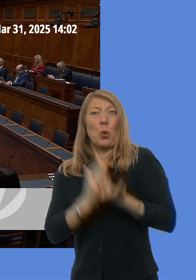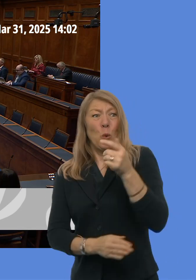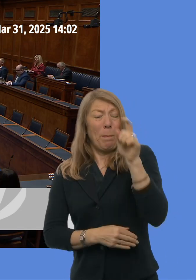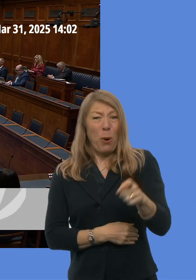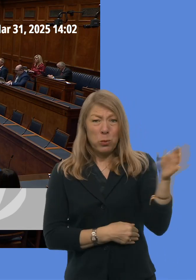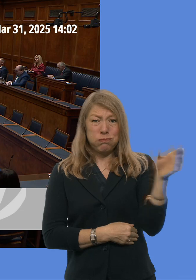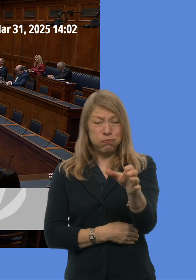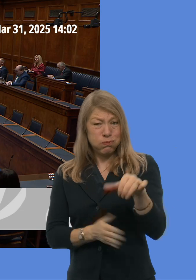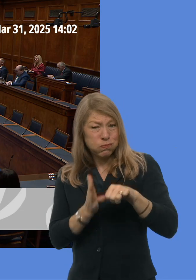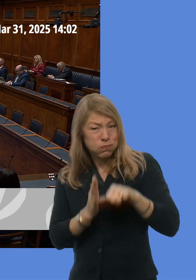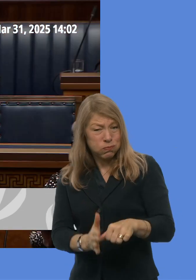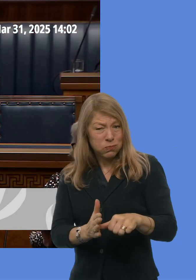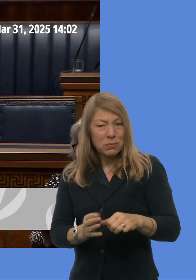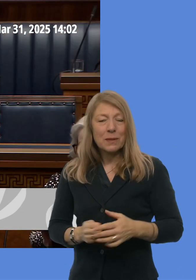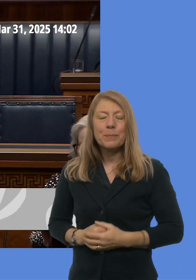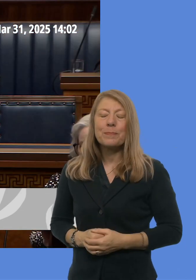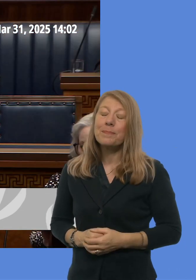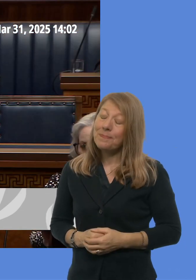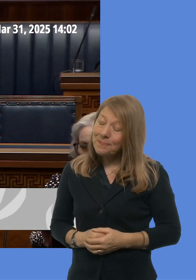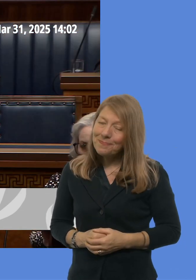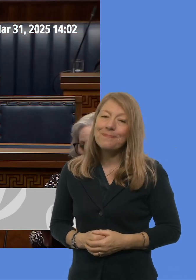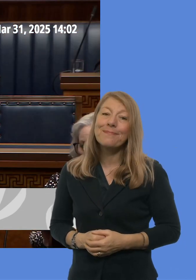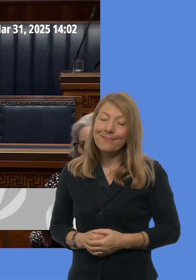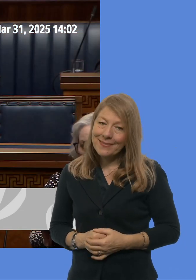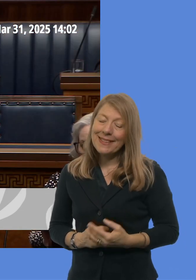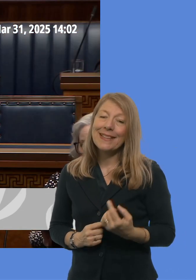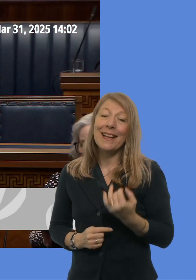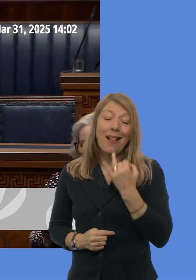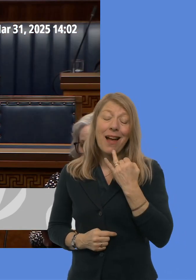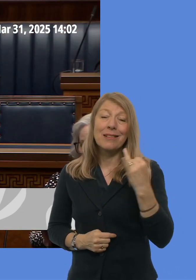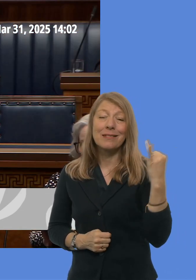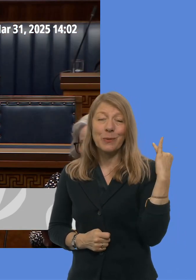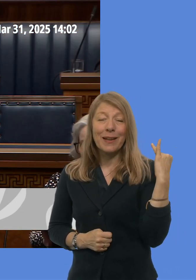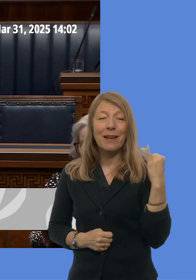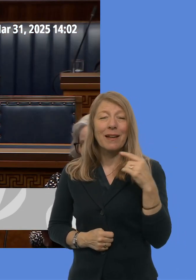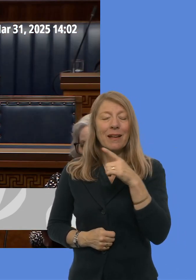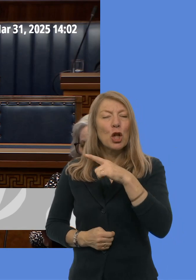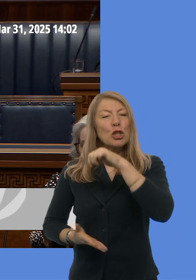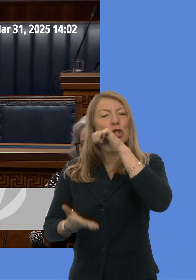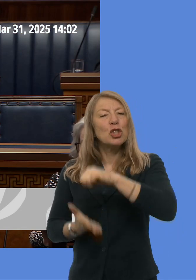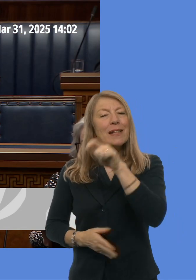Indeed, in light of the spending statement of last week by the Chancellor, everyone around this